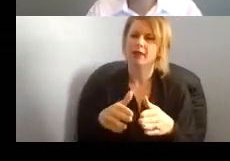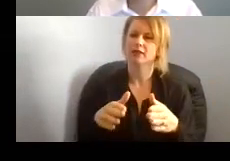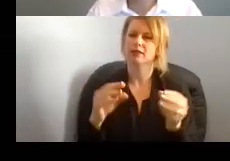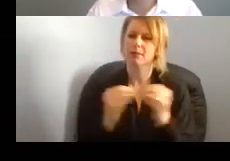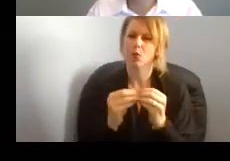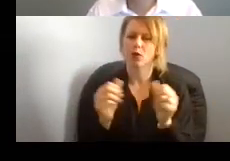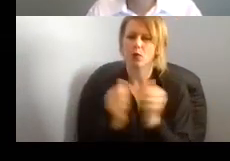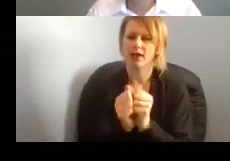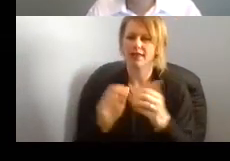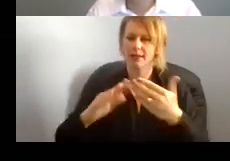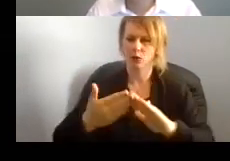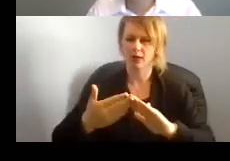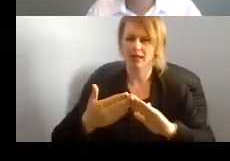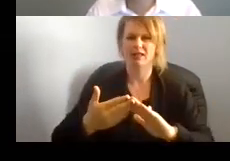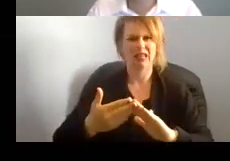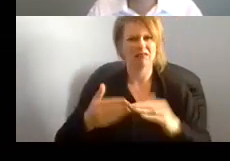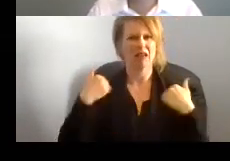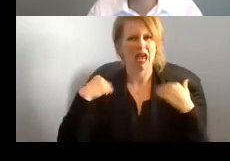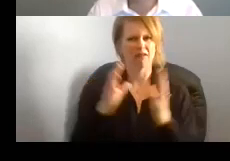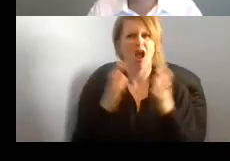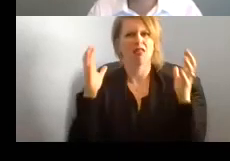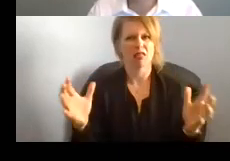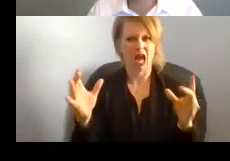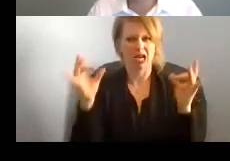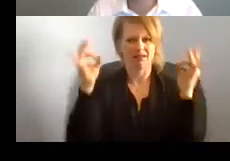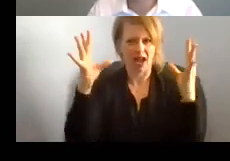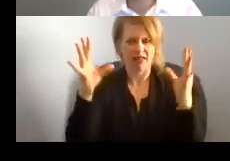disproportionate amounts of violence, often through gang-related violence.